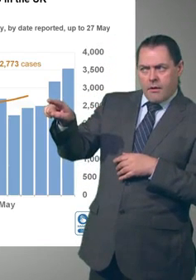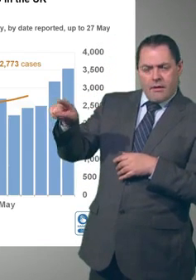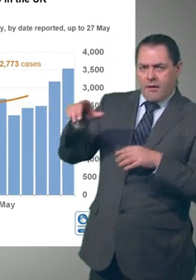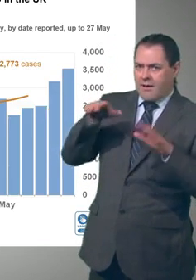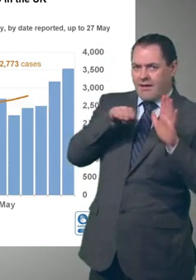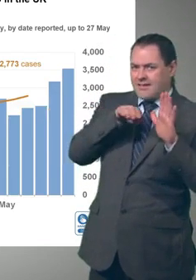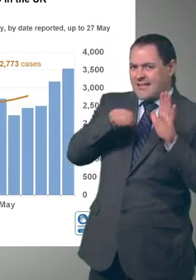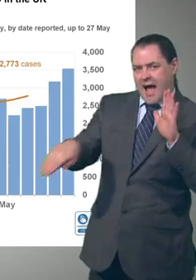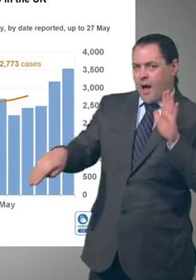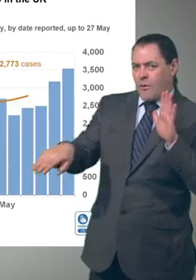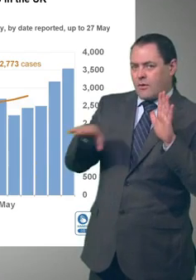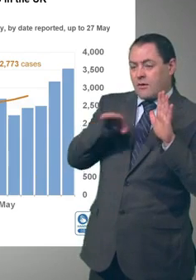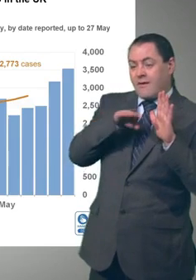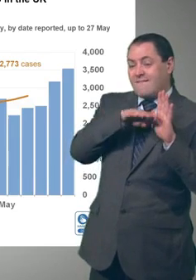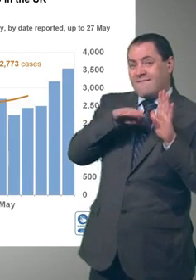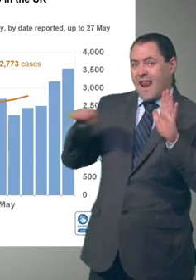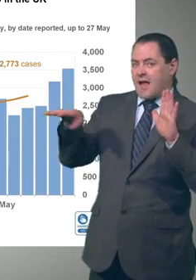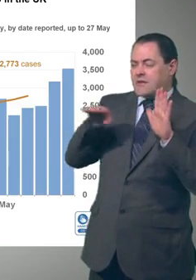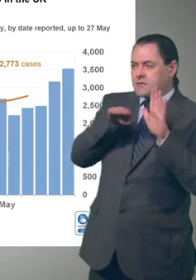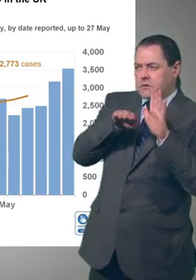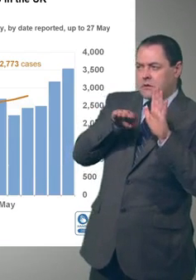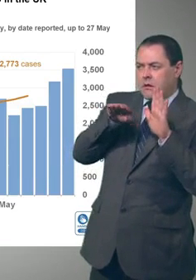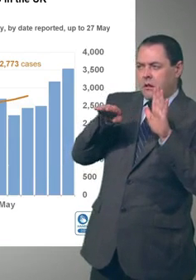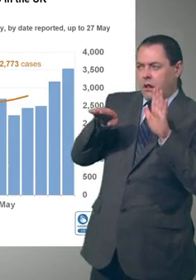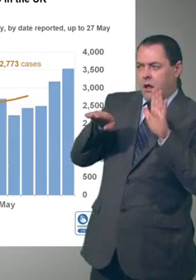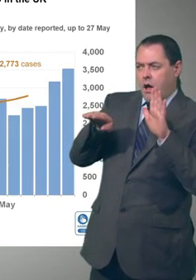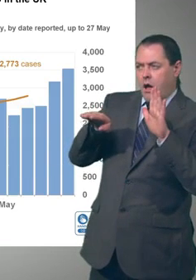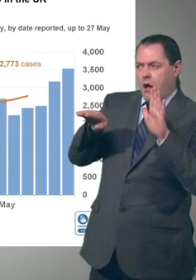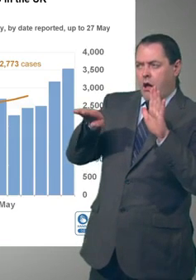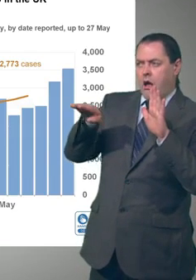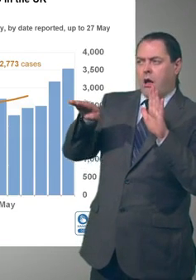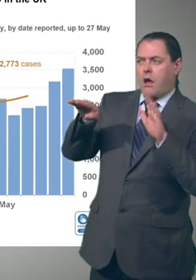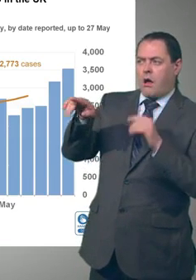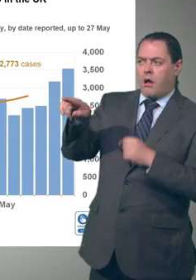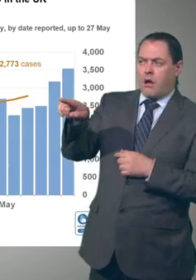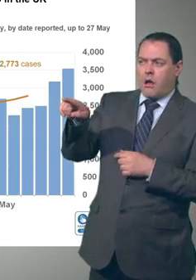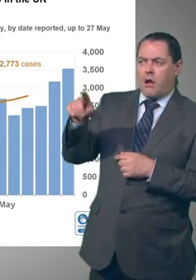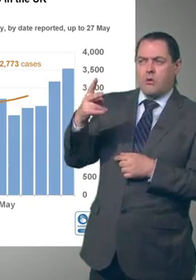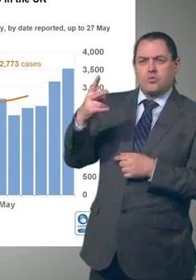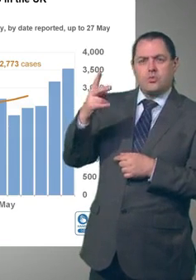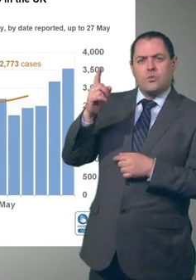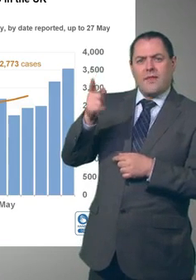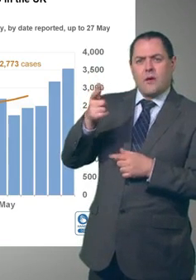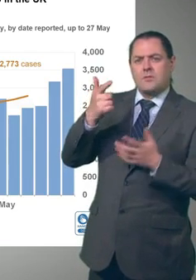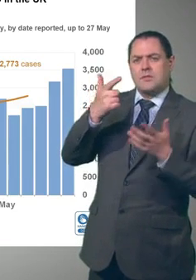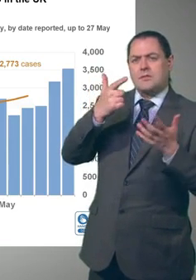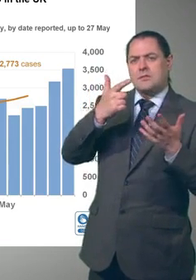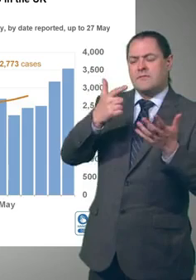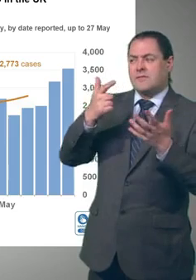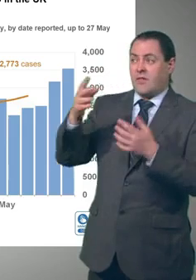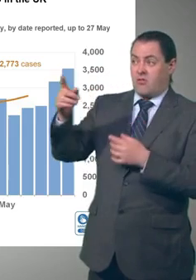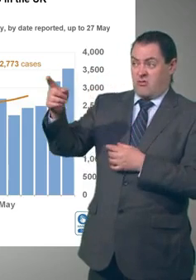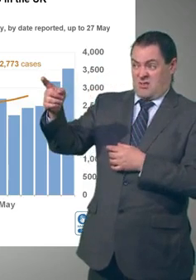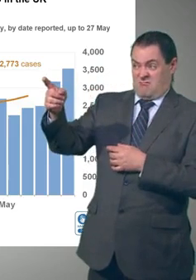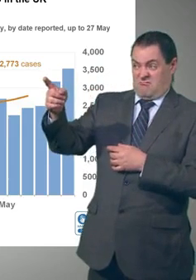rolling averages and the numbers here are up to 2700.